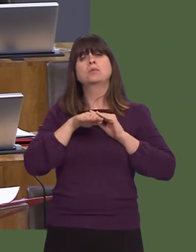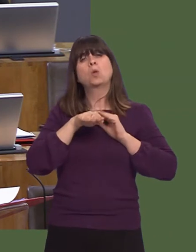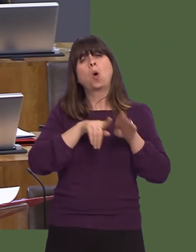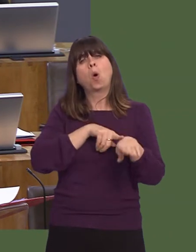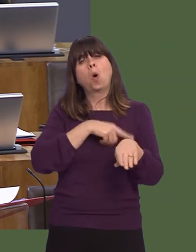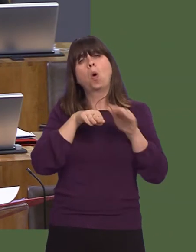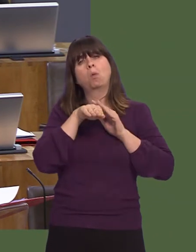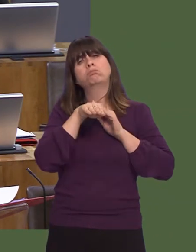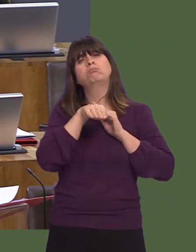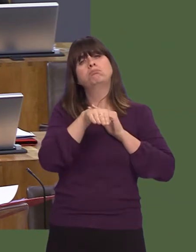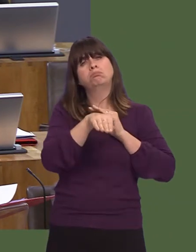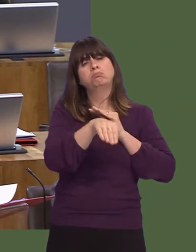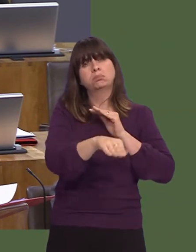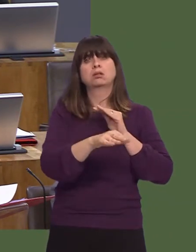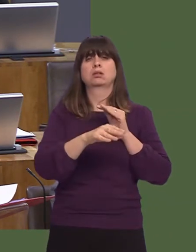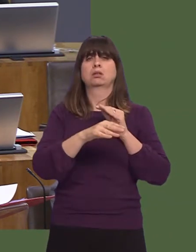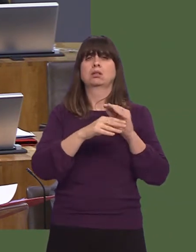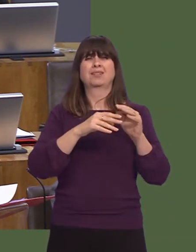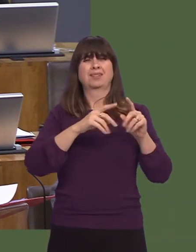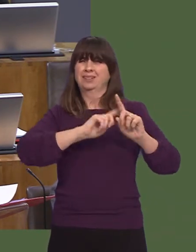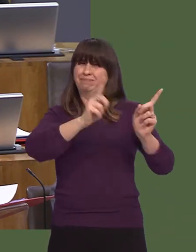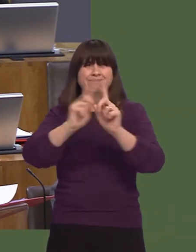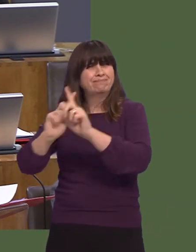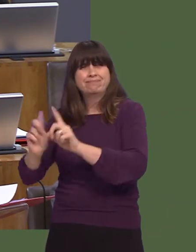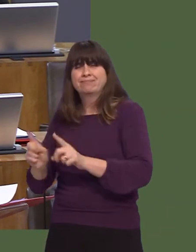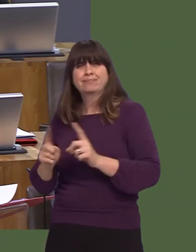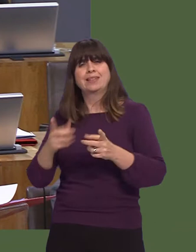it's hugely important that people understand that. And as part of promoting a dementia-friendly